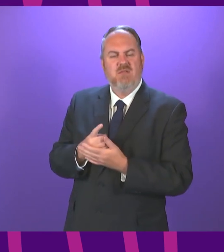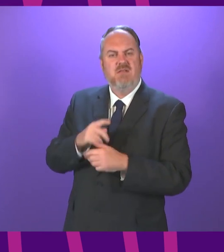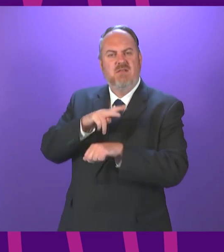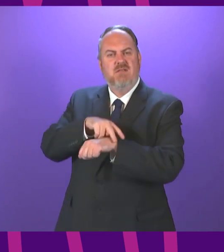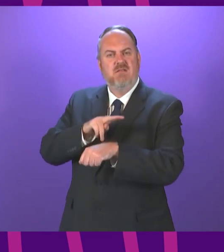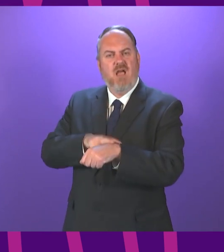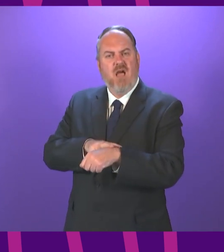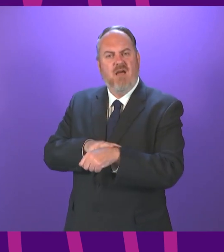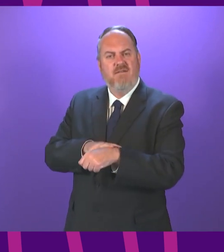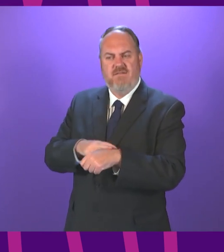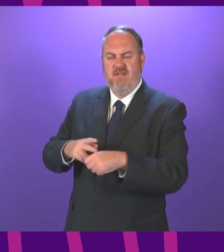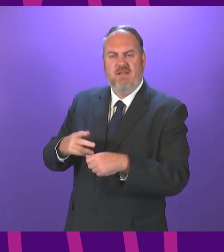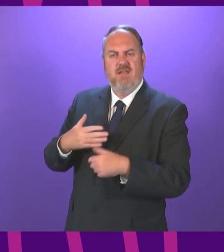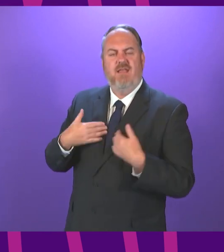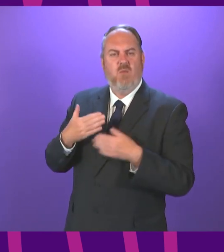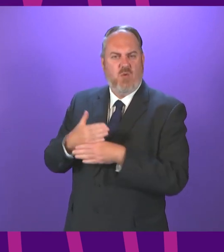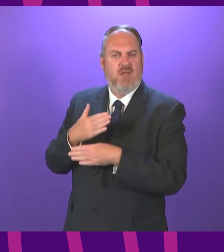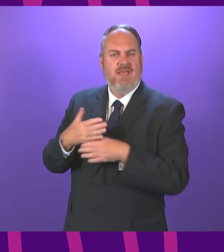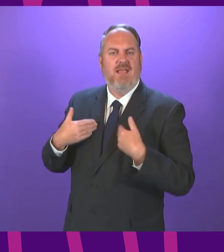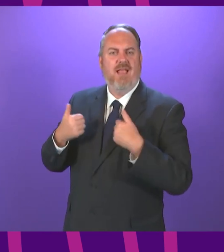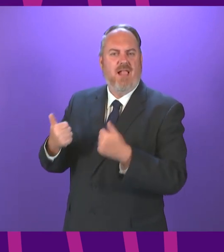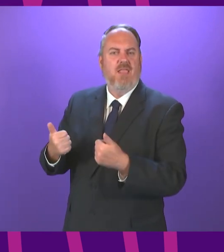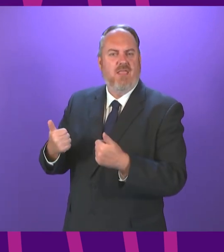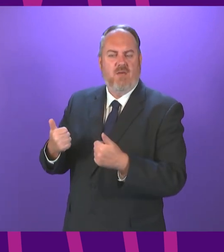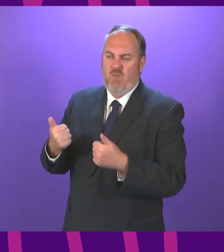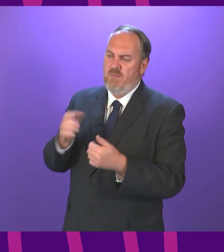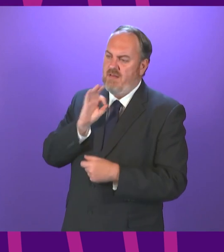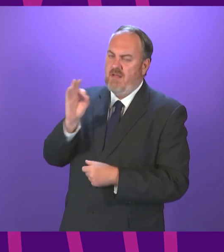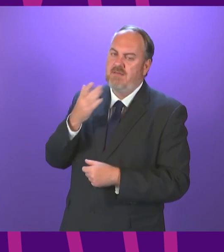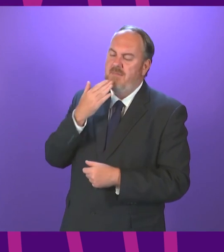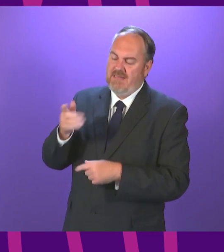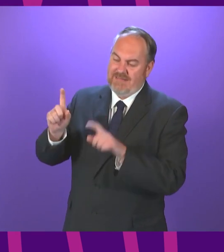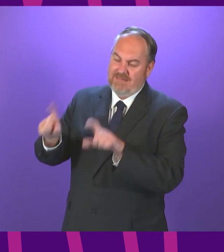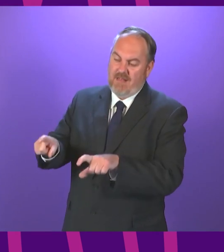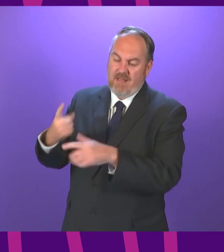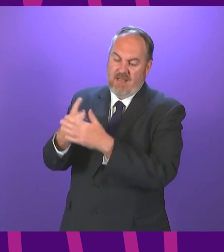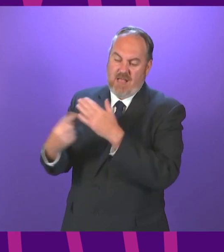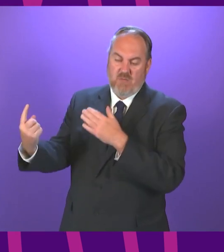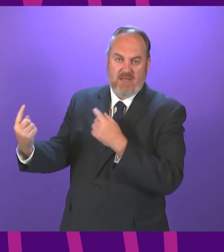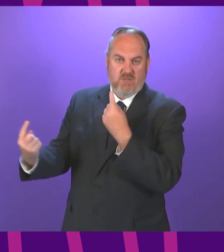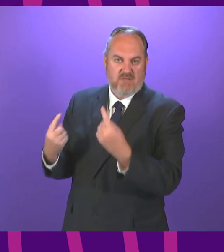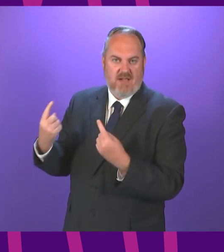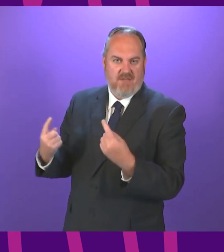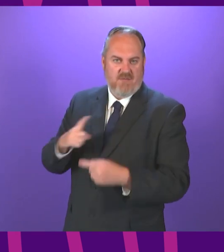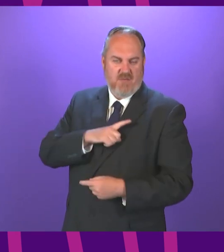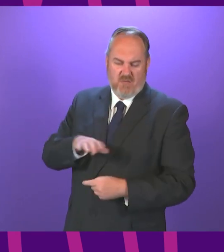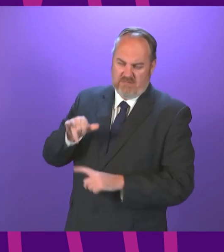in the health service and social care. This answer might also apply to other critical parts of society and the economy. I did not mention